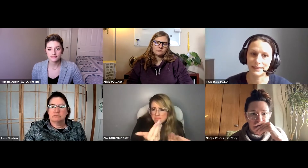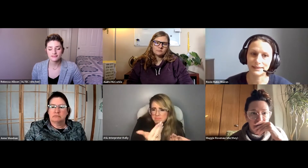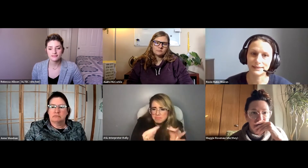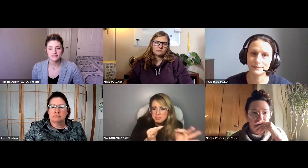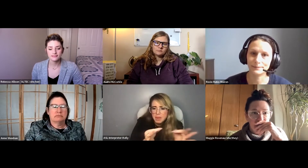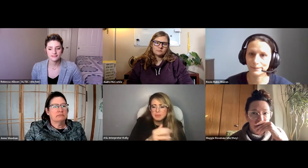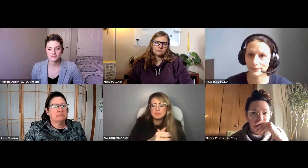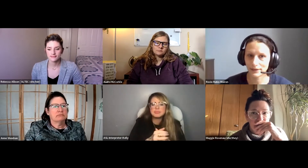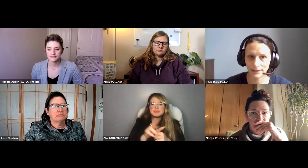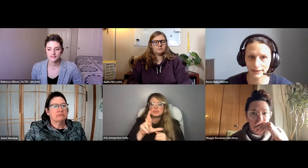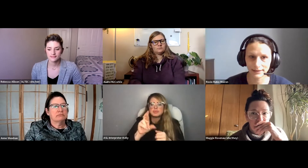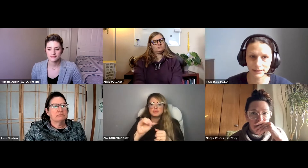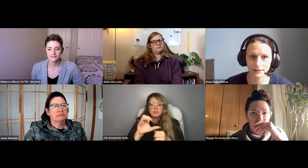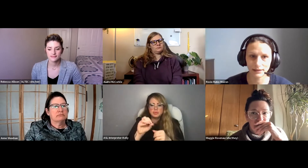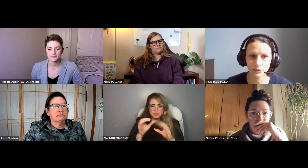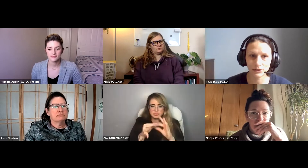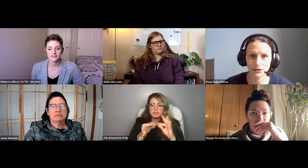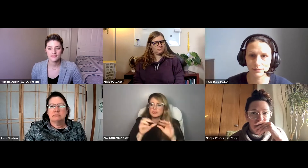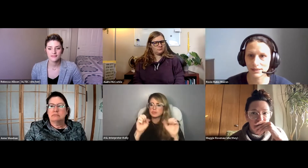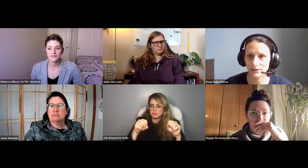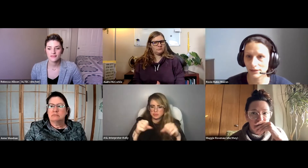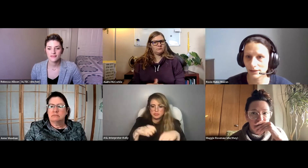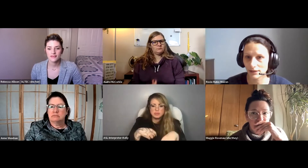Yes. Let's see. I'm going to turn my screen again.